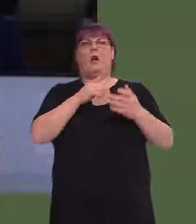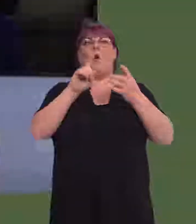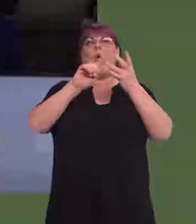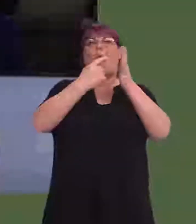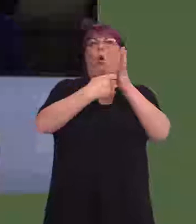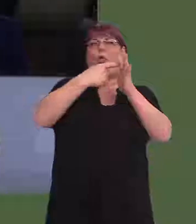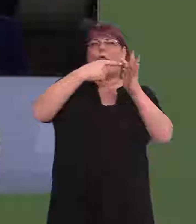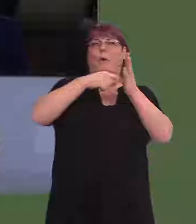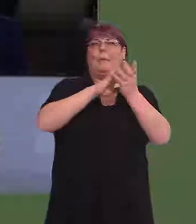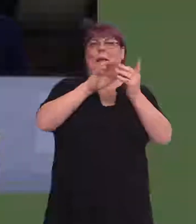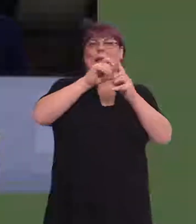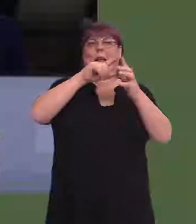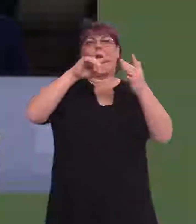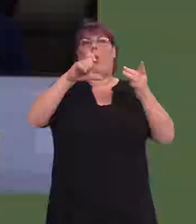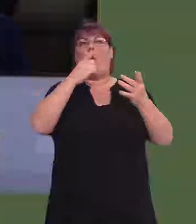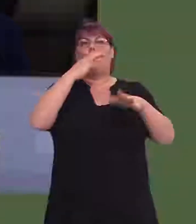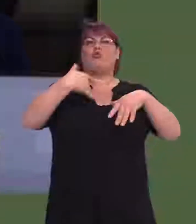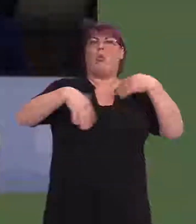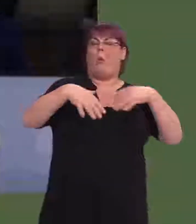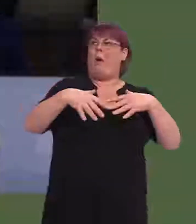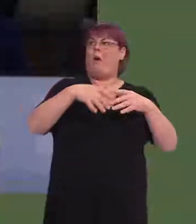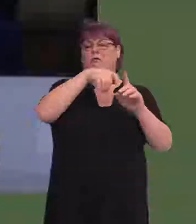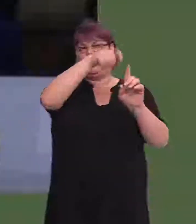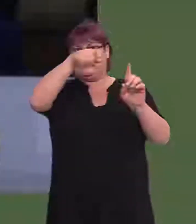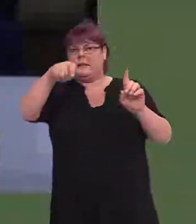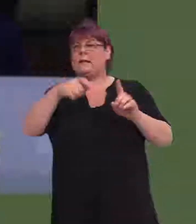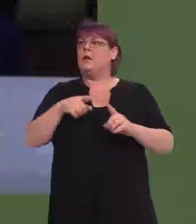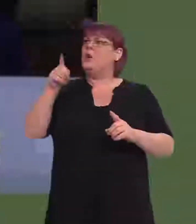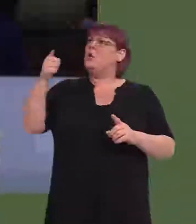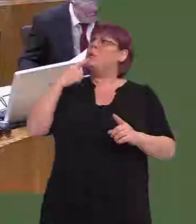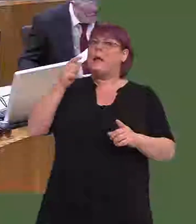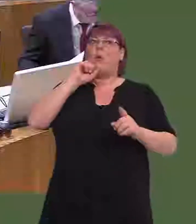In December, your Cabinet Secretary pledged to halve that number by March this year, and